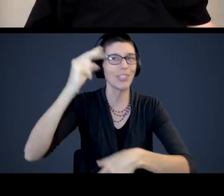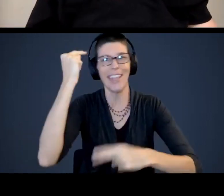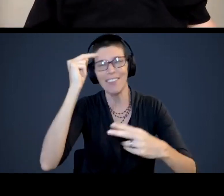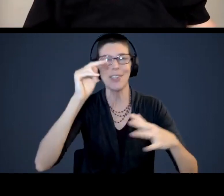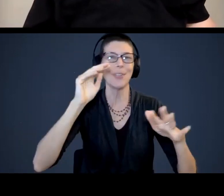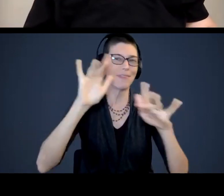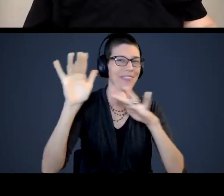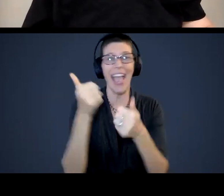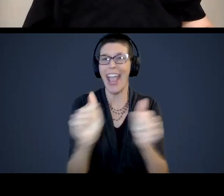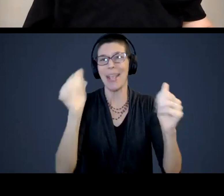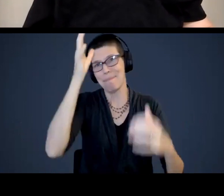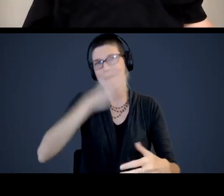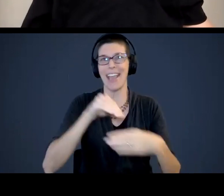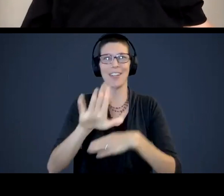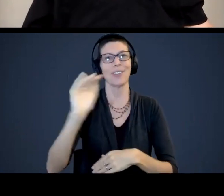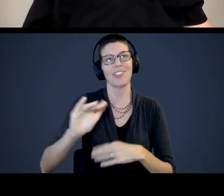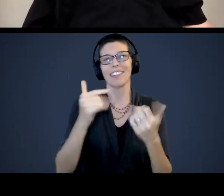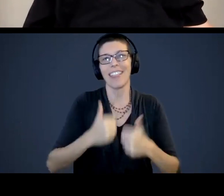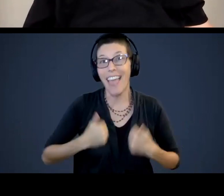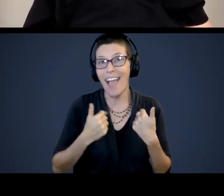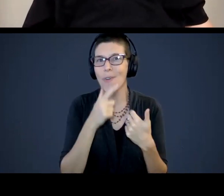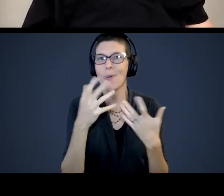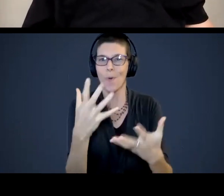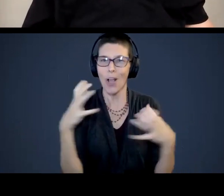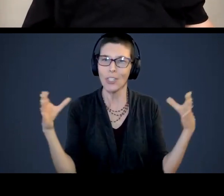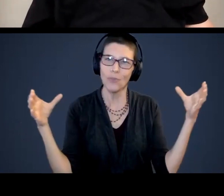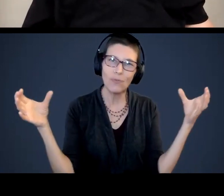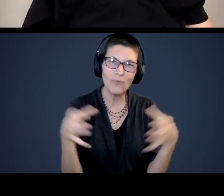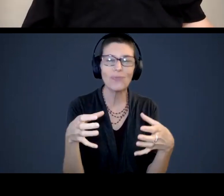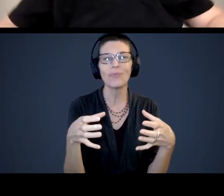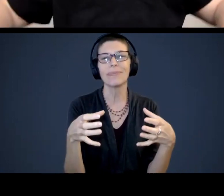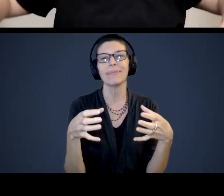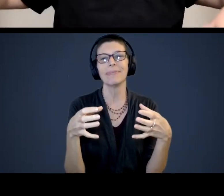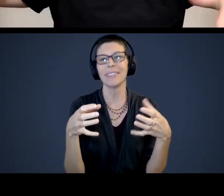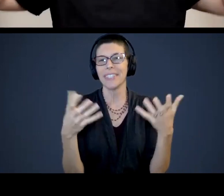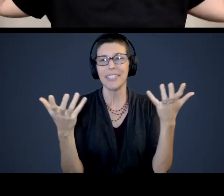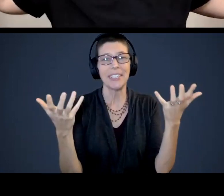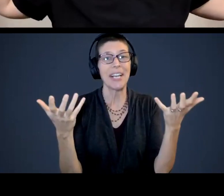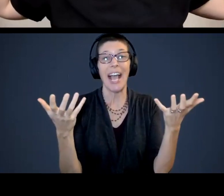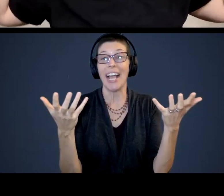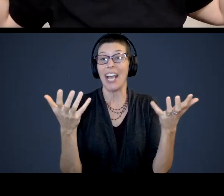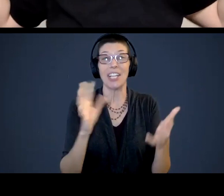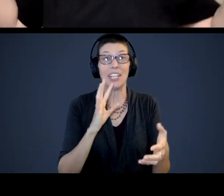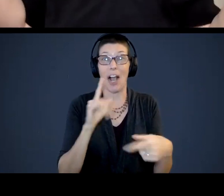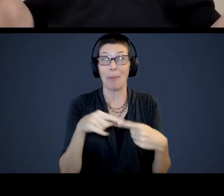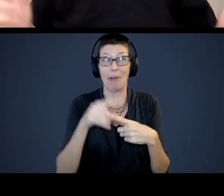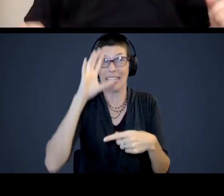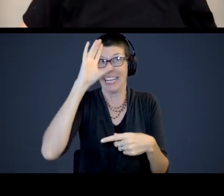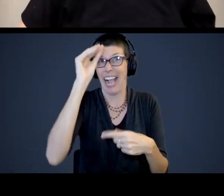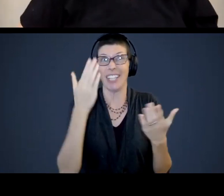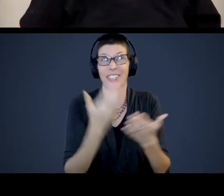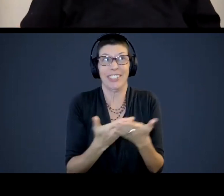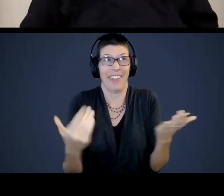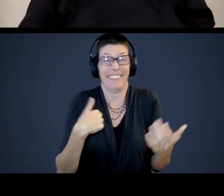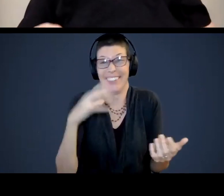any man in your child's life who would like to get together. To do Guy stuff, I guess. But it'll be